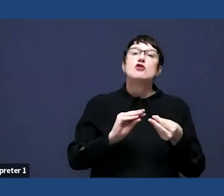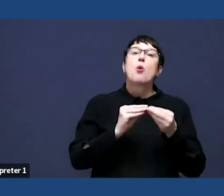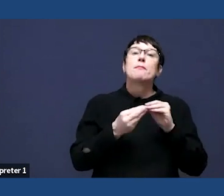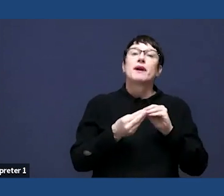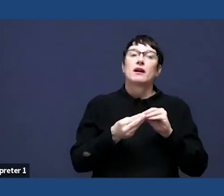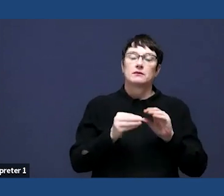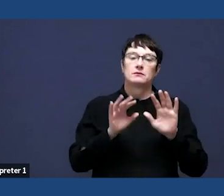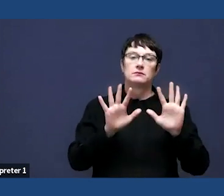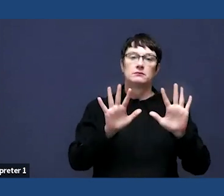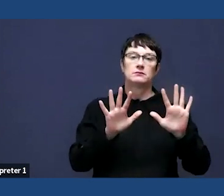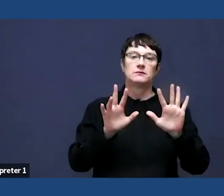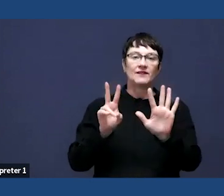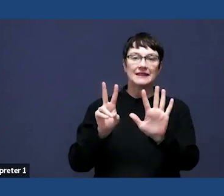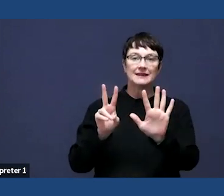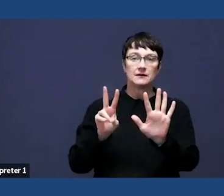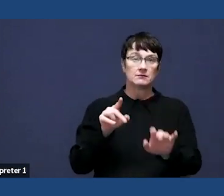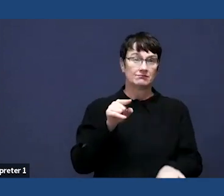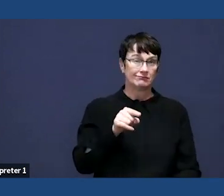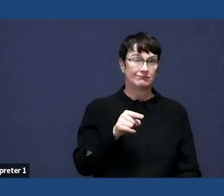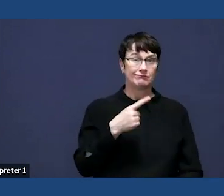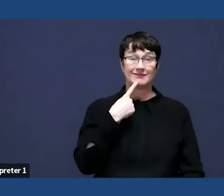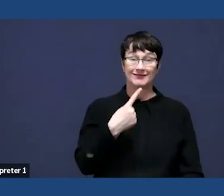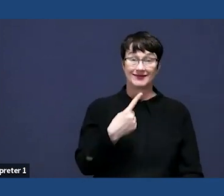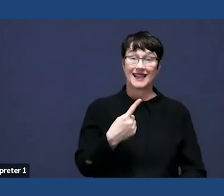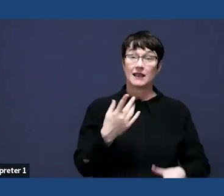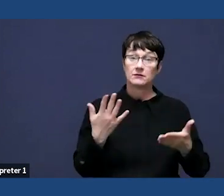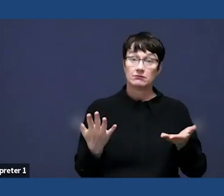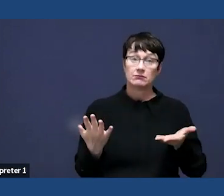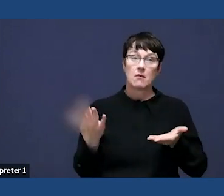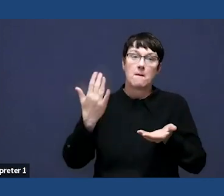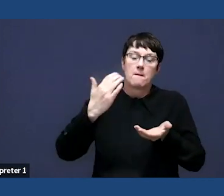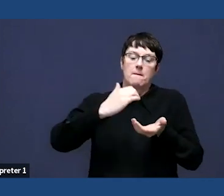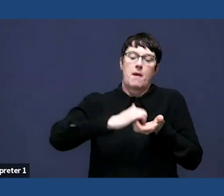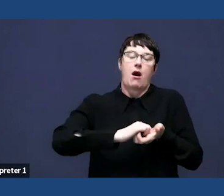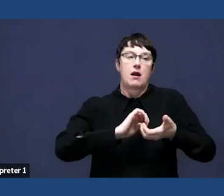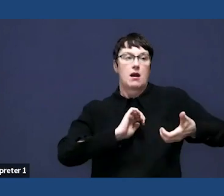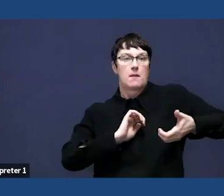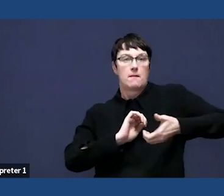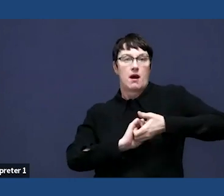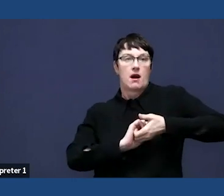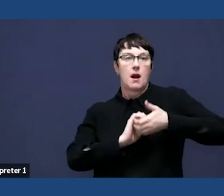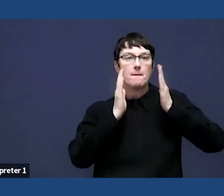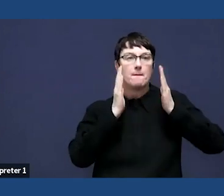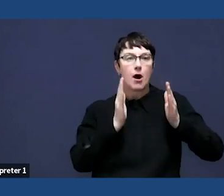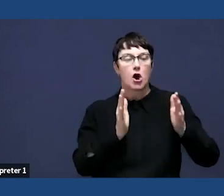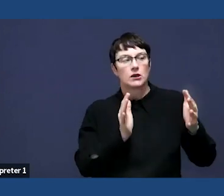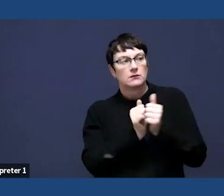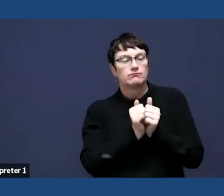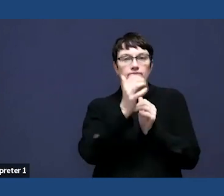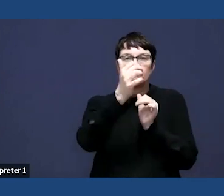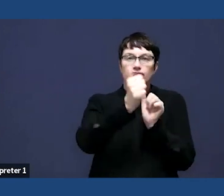takes a village to address this what I call the societal challenge but also an opportunity.